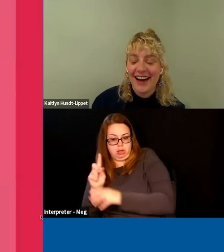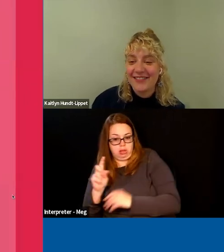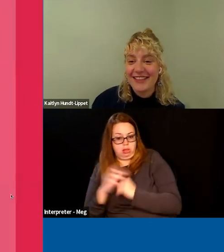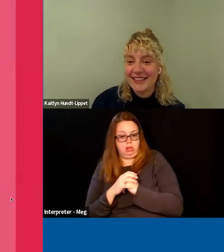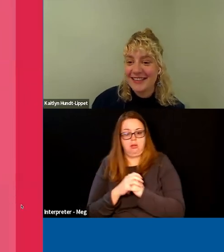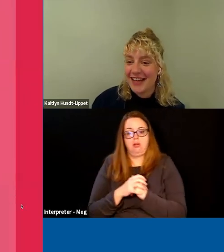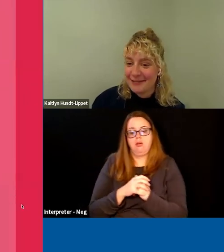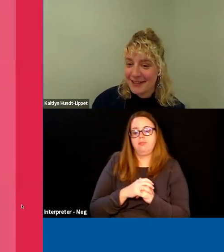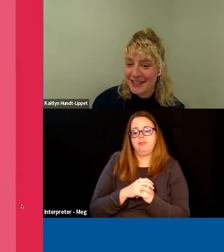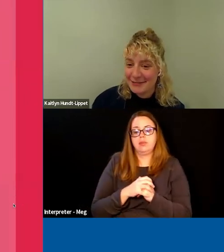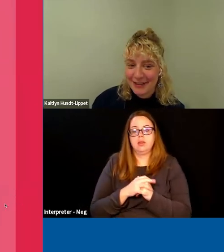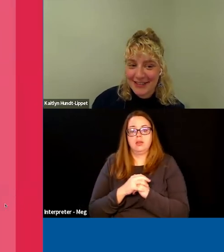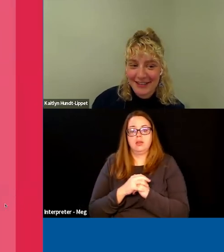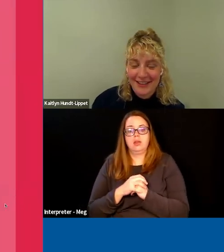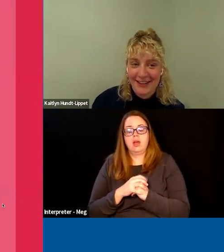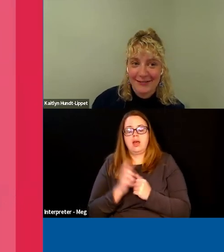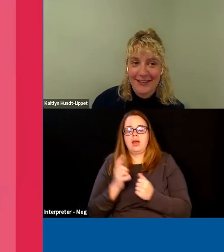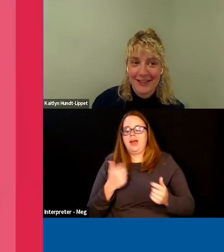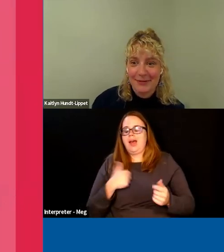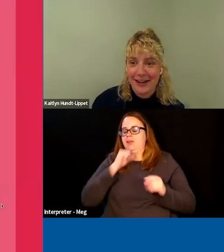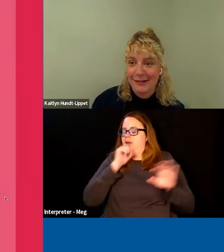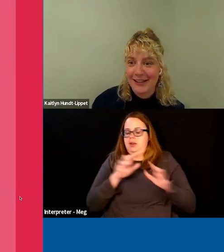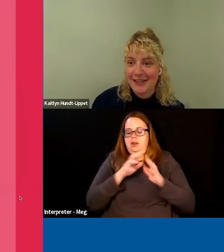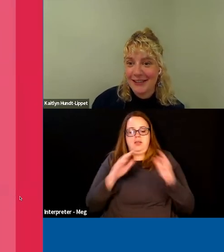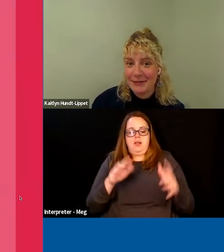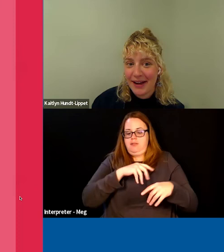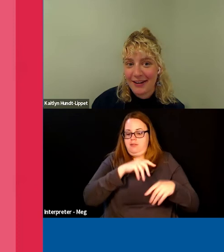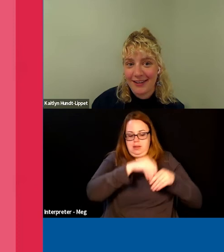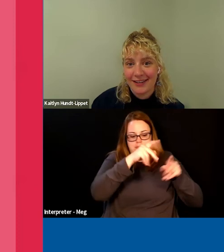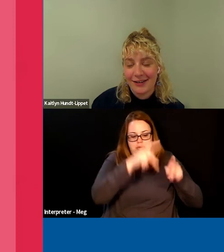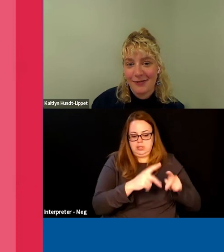I haven't conducted that much in-person research, but I will actually lean back on